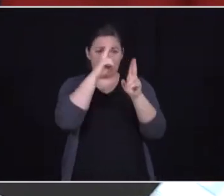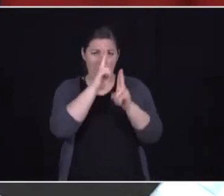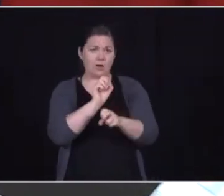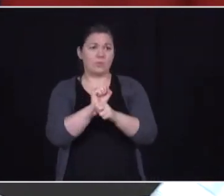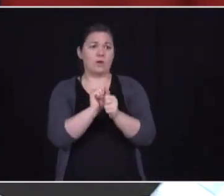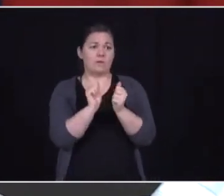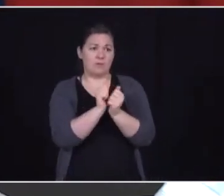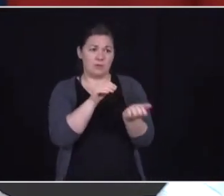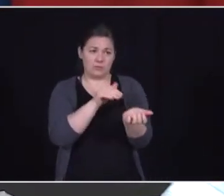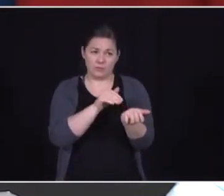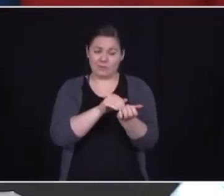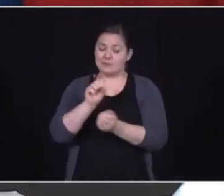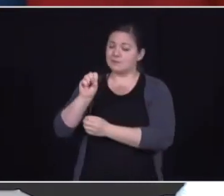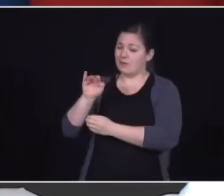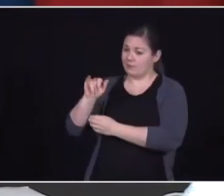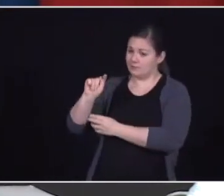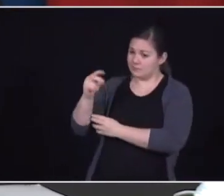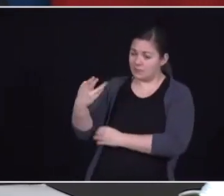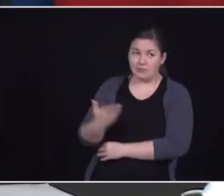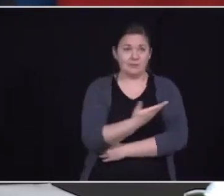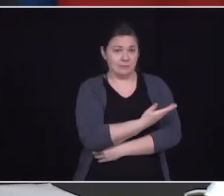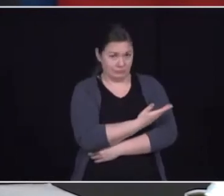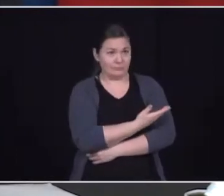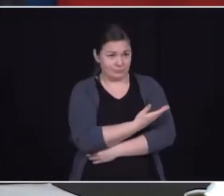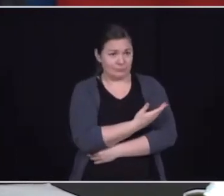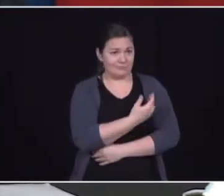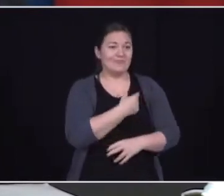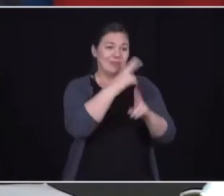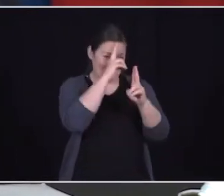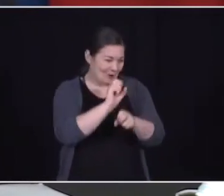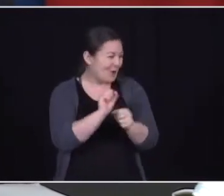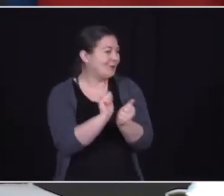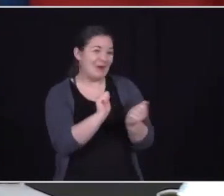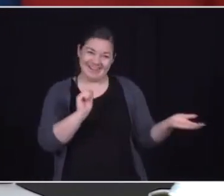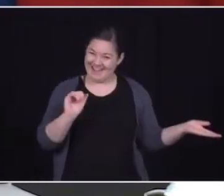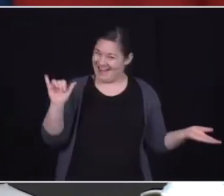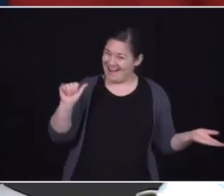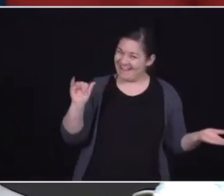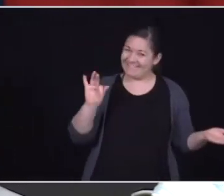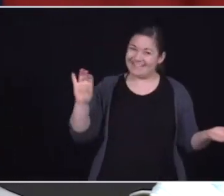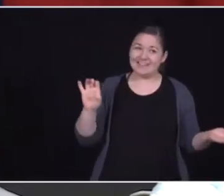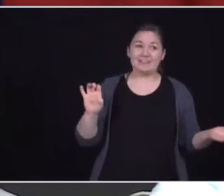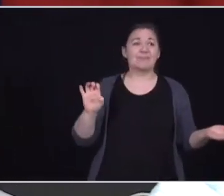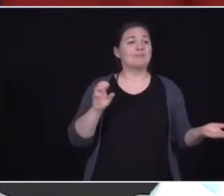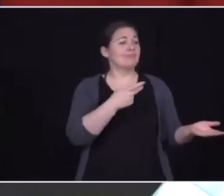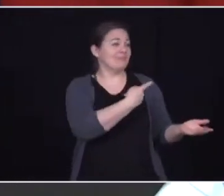Smith and always a pleasure and honoured to be with Dr. Yaffe again,